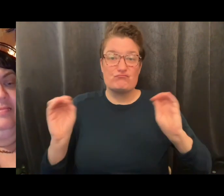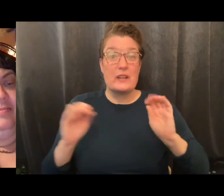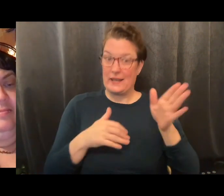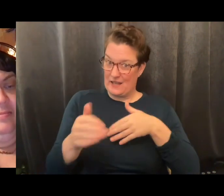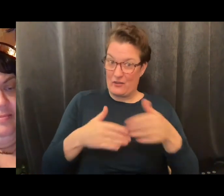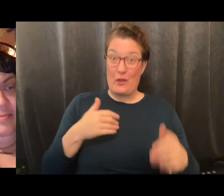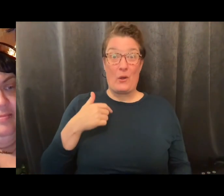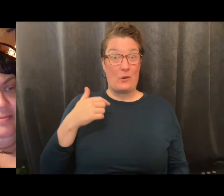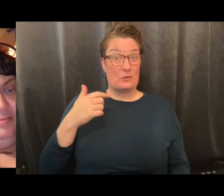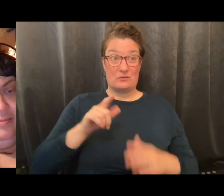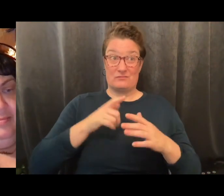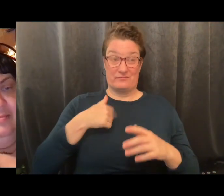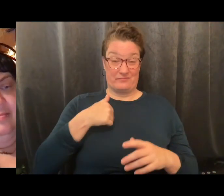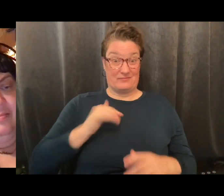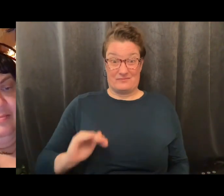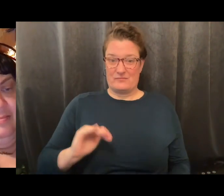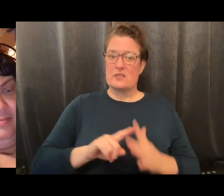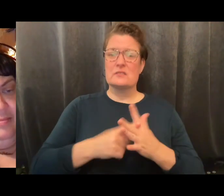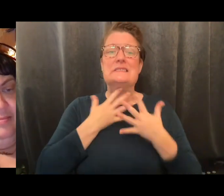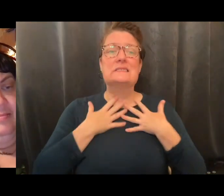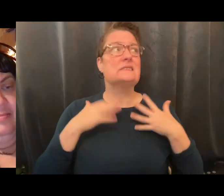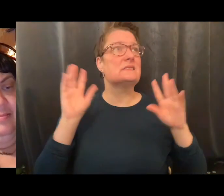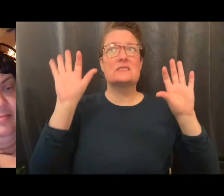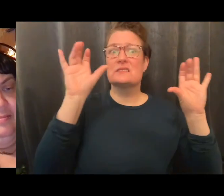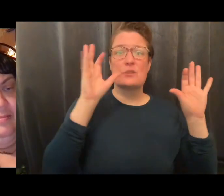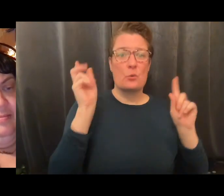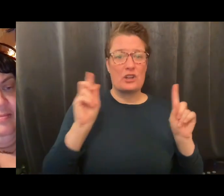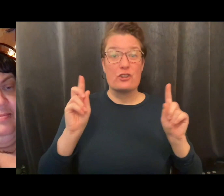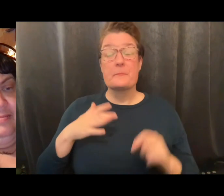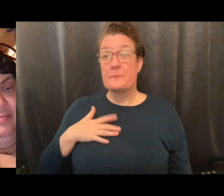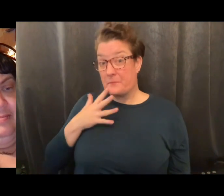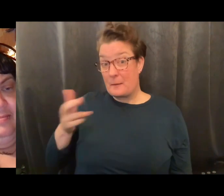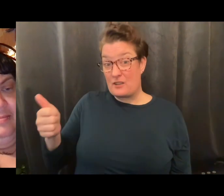And my best friend was Roman Catholic and I just thought everything she